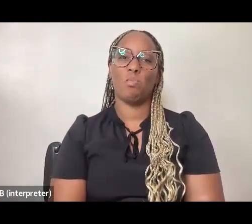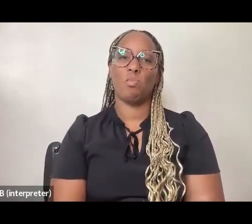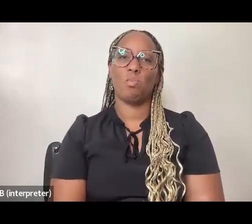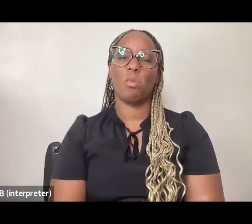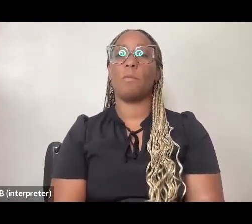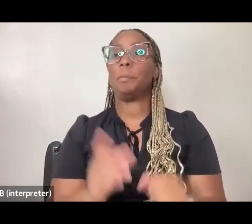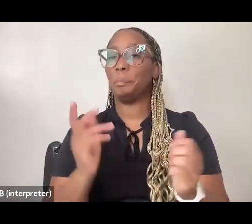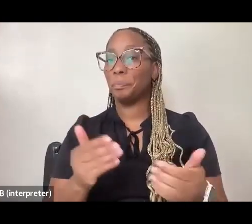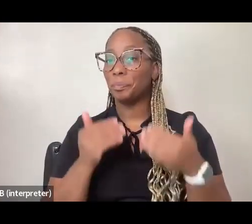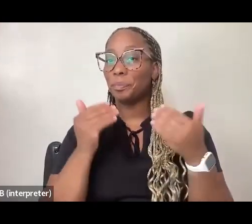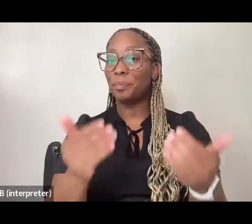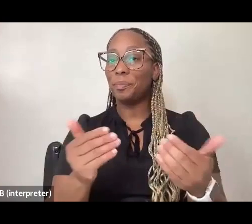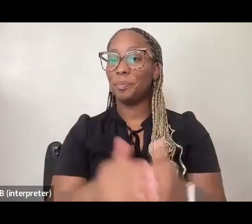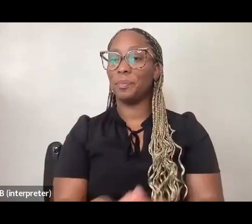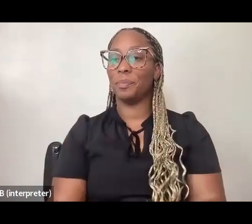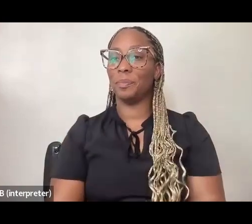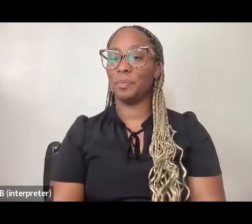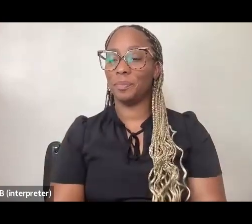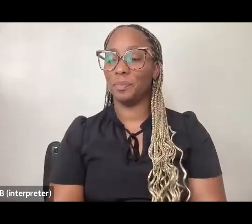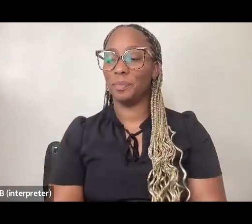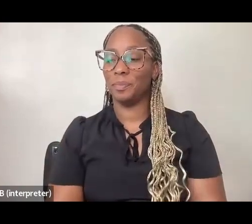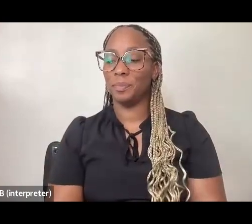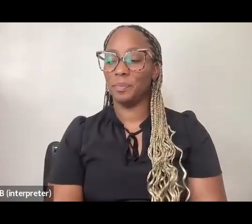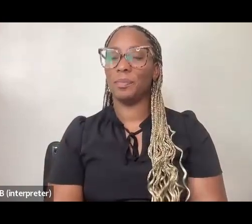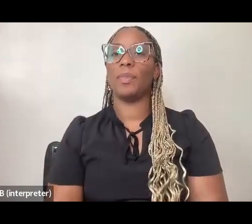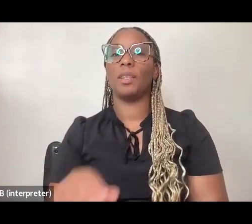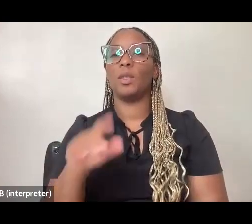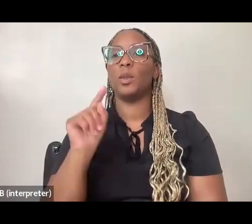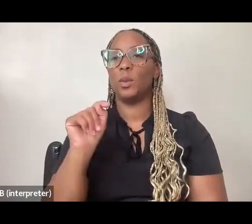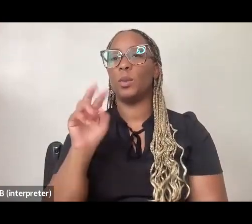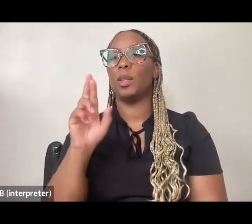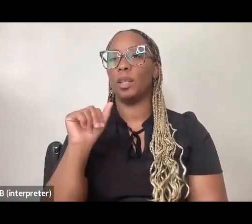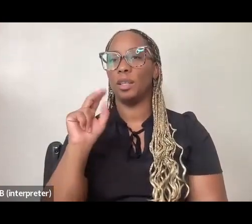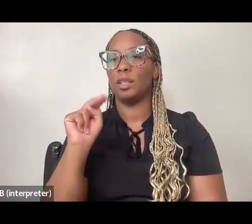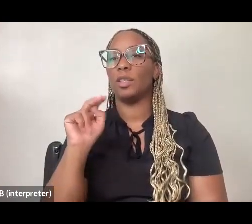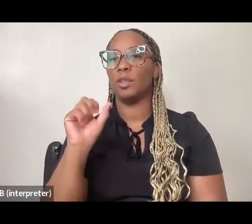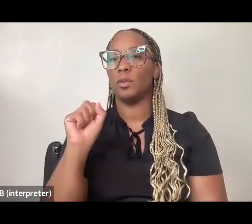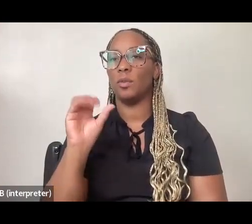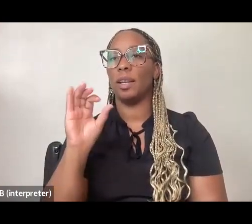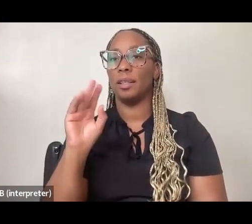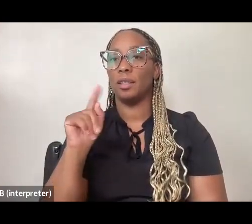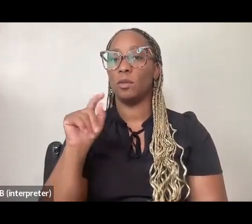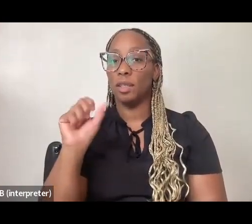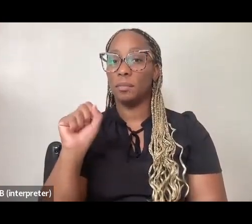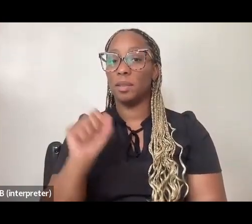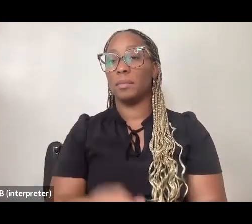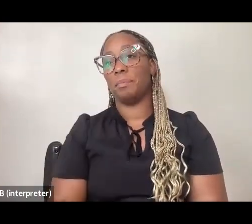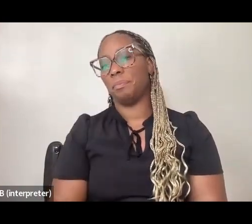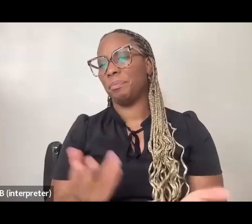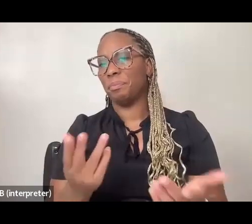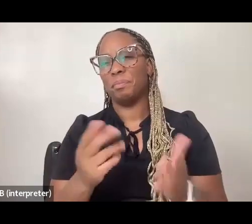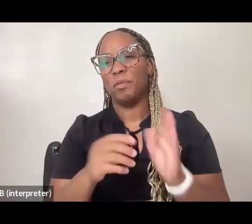Moving on to transcripts. I will use Microsoft Teams again